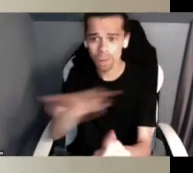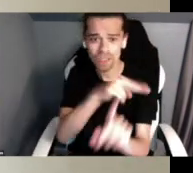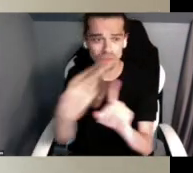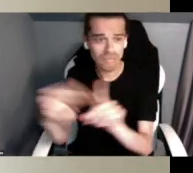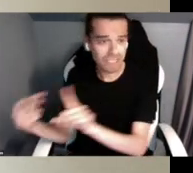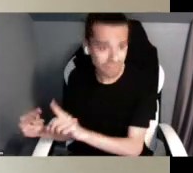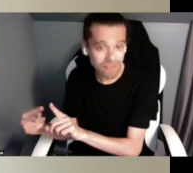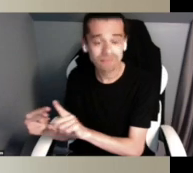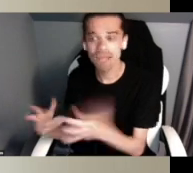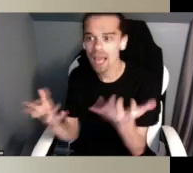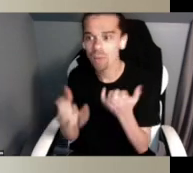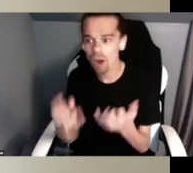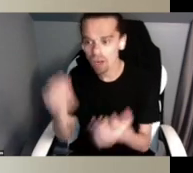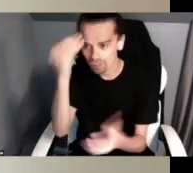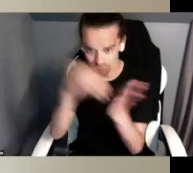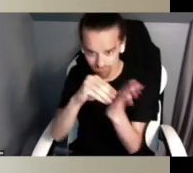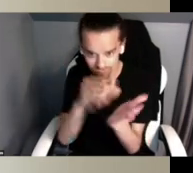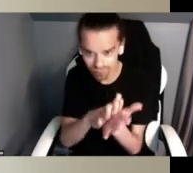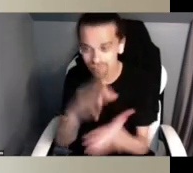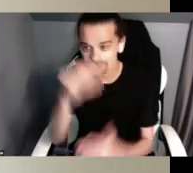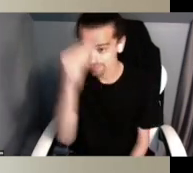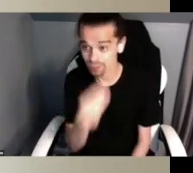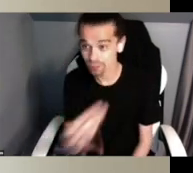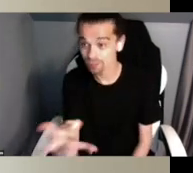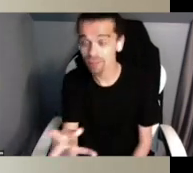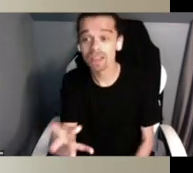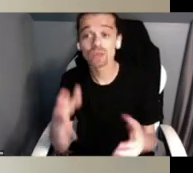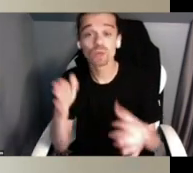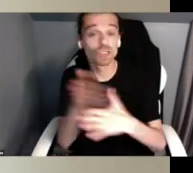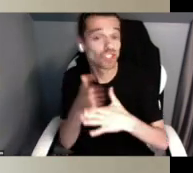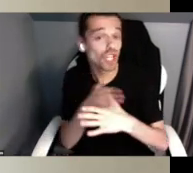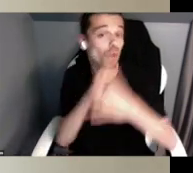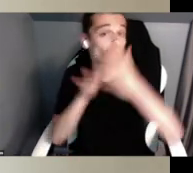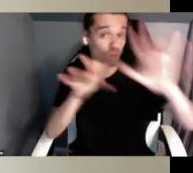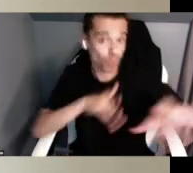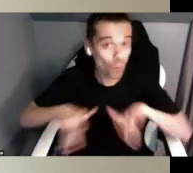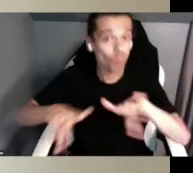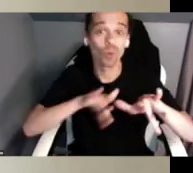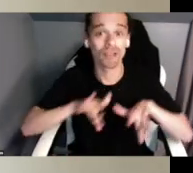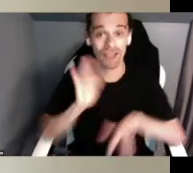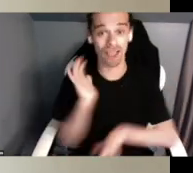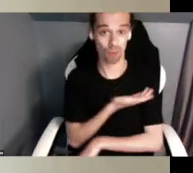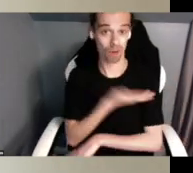our attendees that we'll be sharing, recording our presentation slides